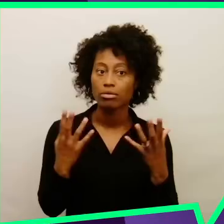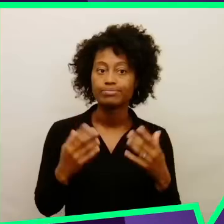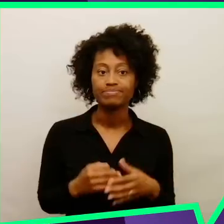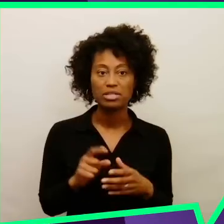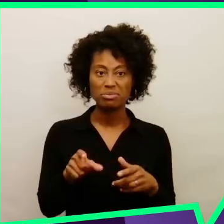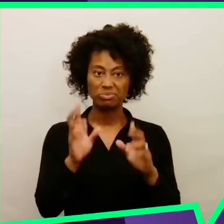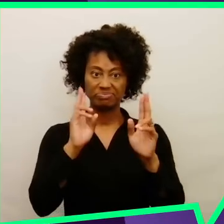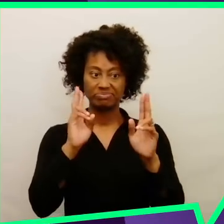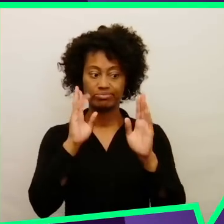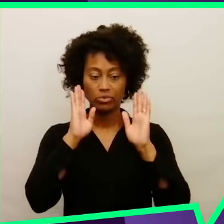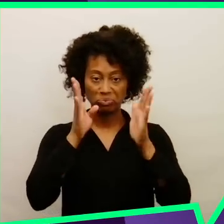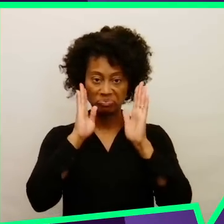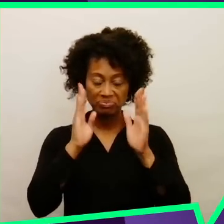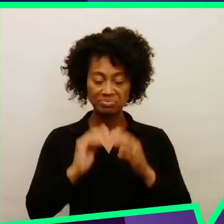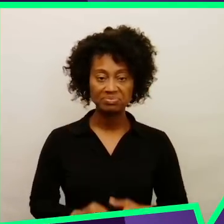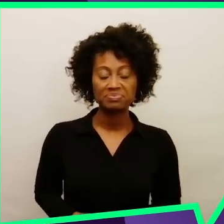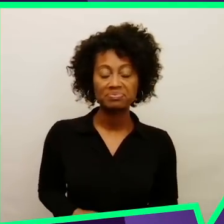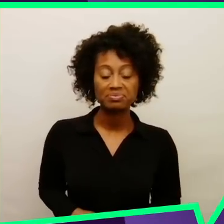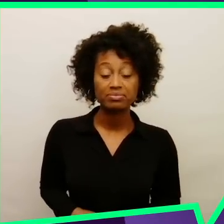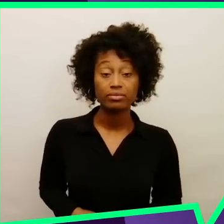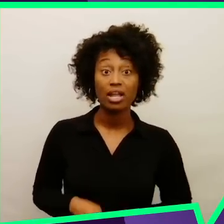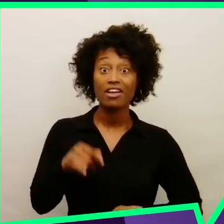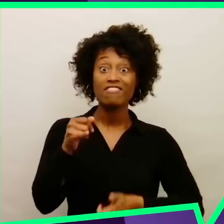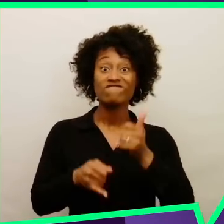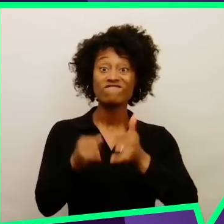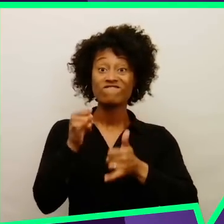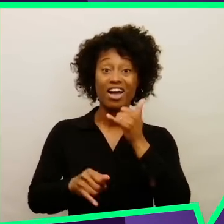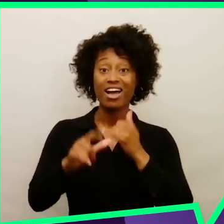We are on the final lap here, ladies and gentlemen. Final lap.